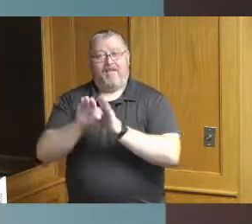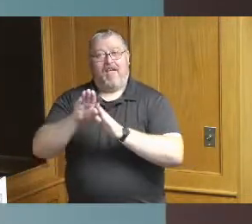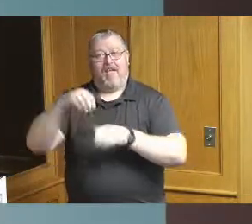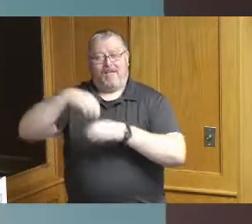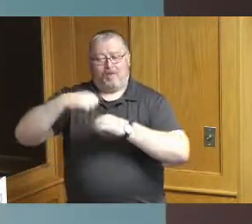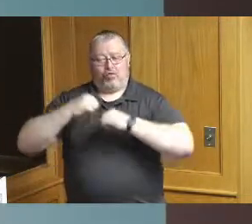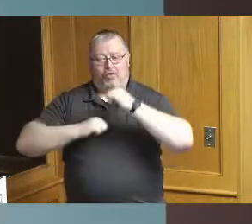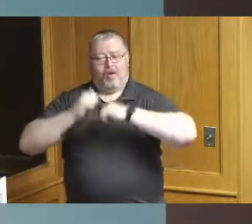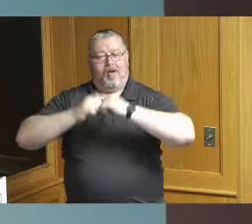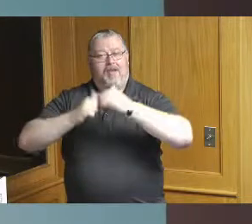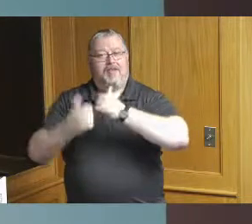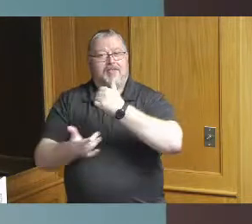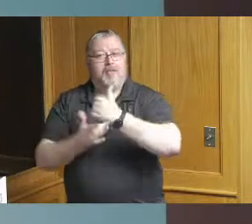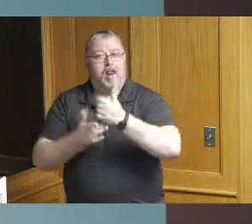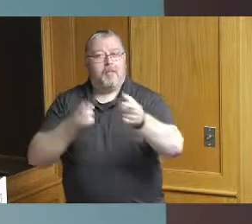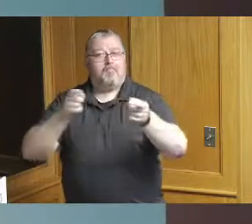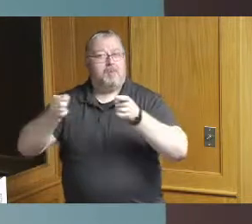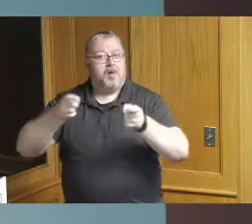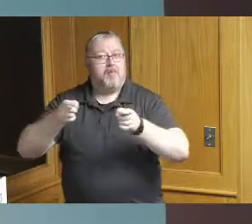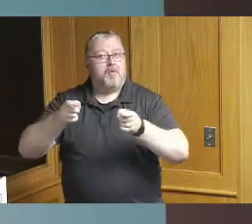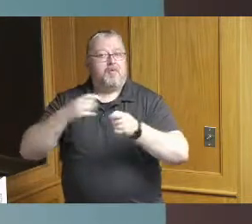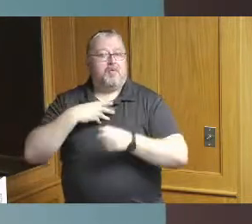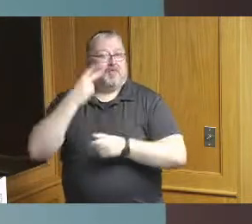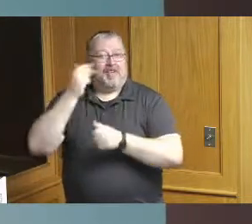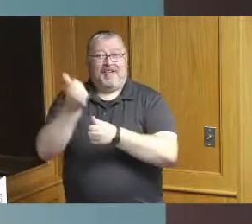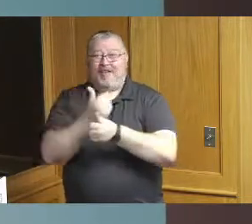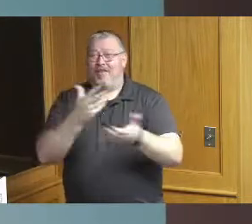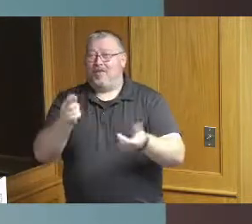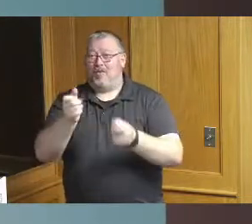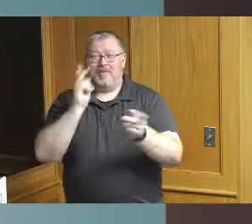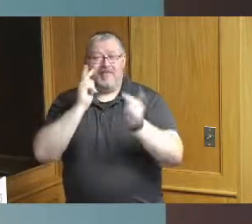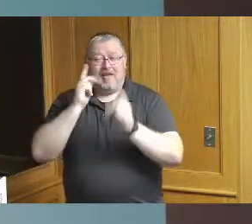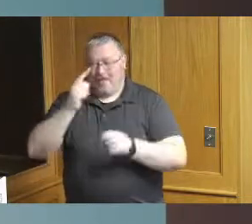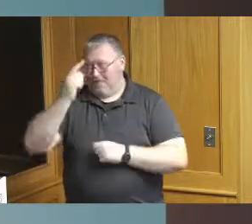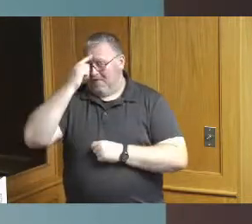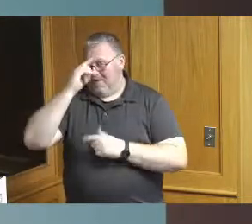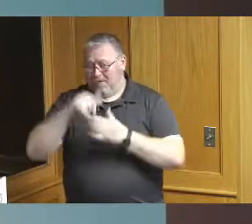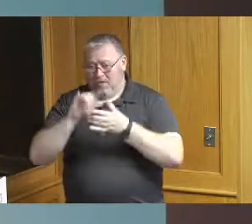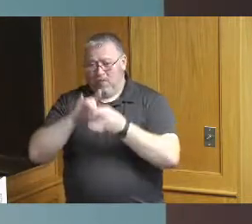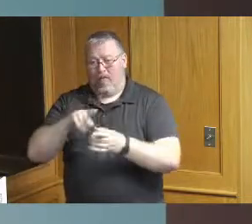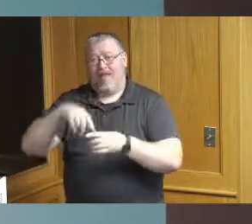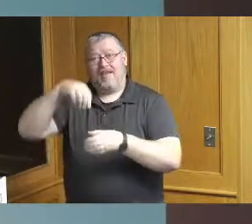technology to these departments so anything that you may think of as infrastructure which is